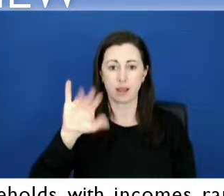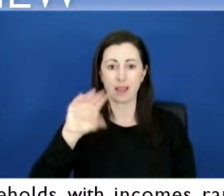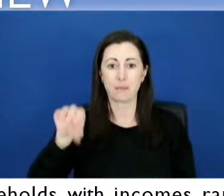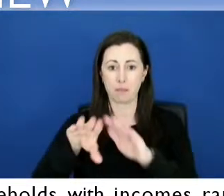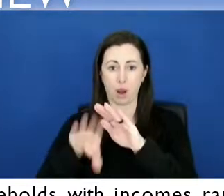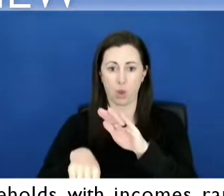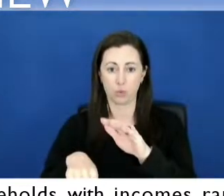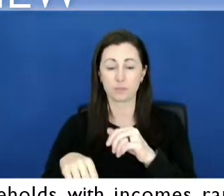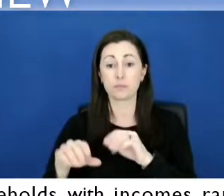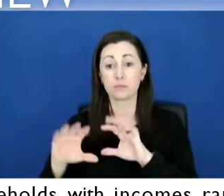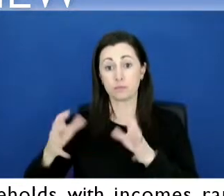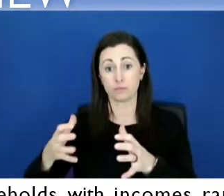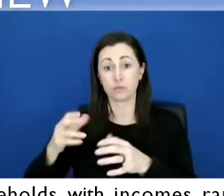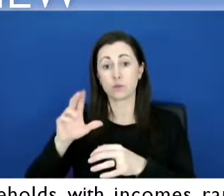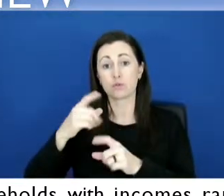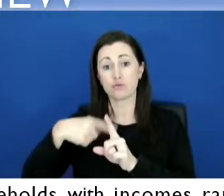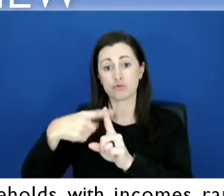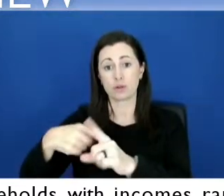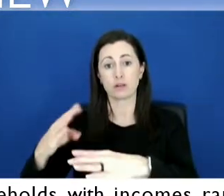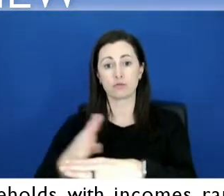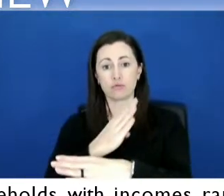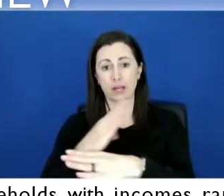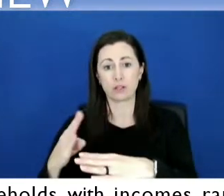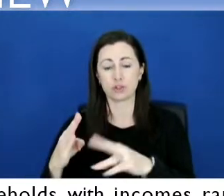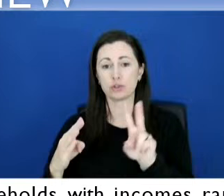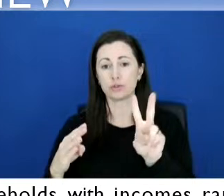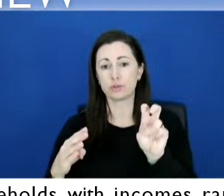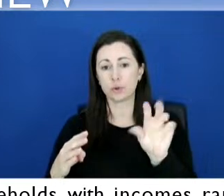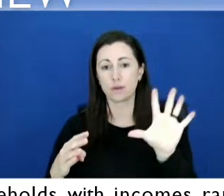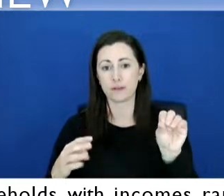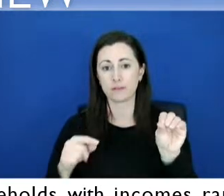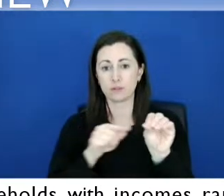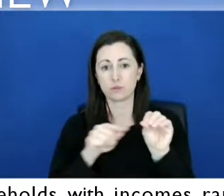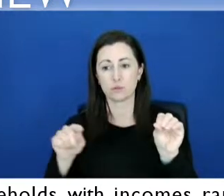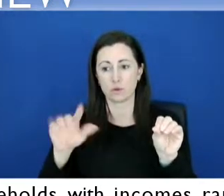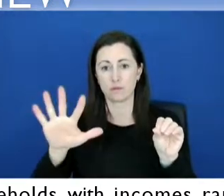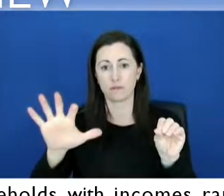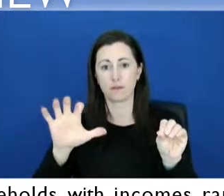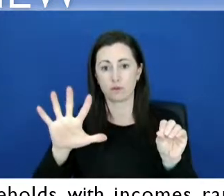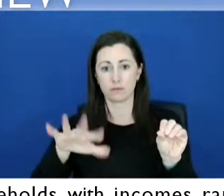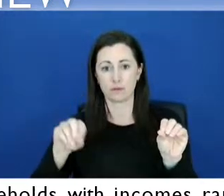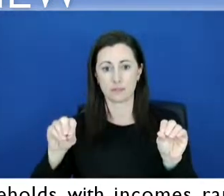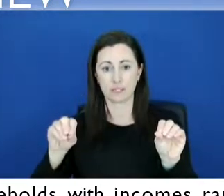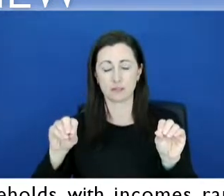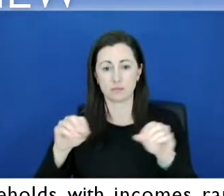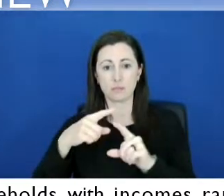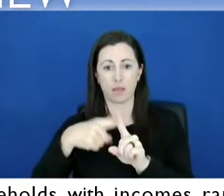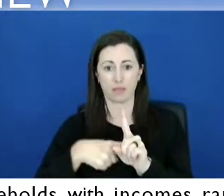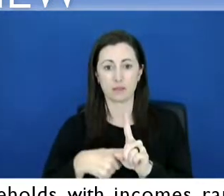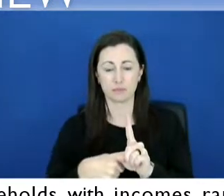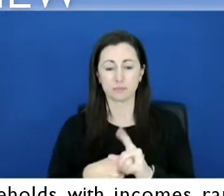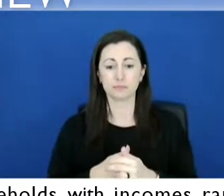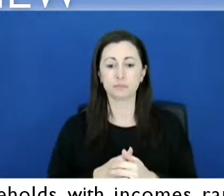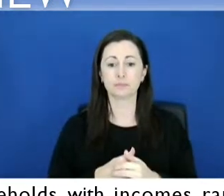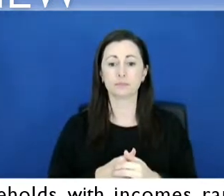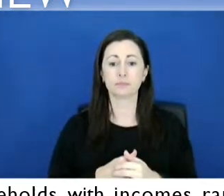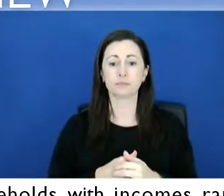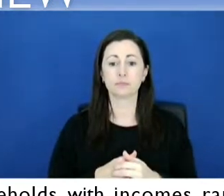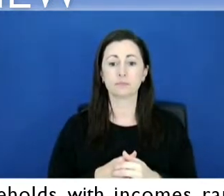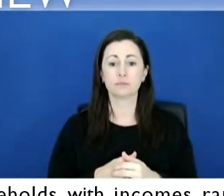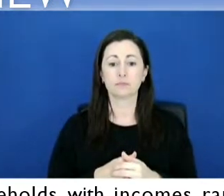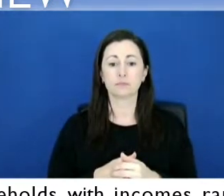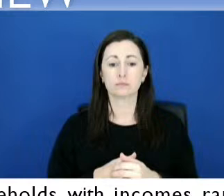AND -- 30% AMI AND BELOW.